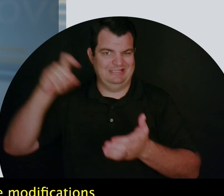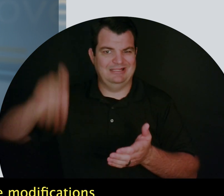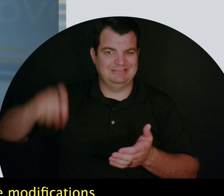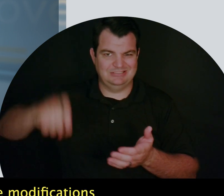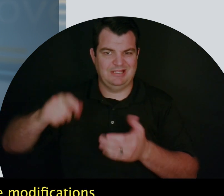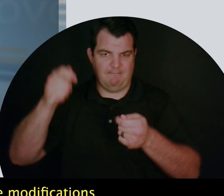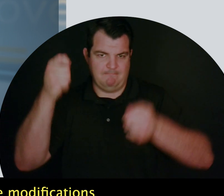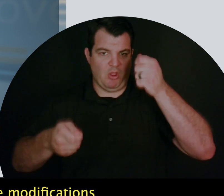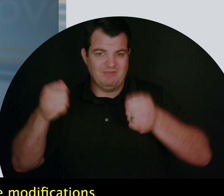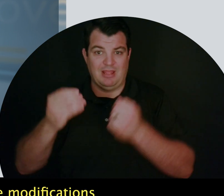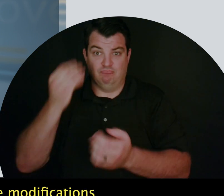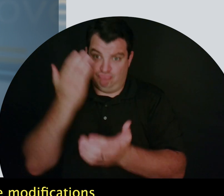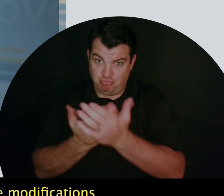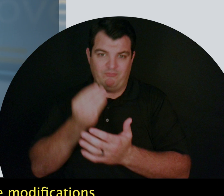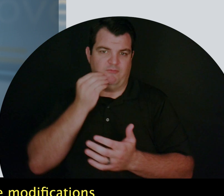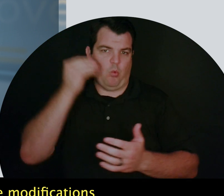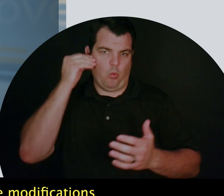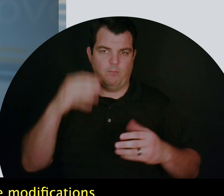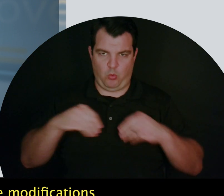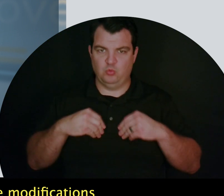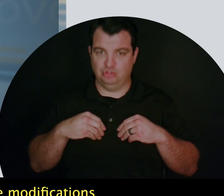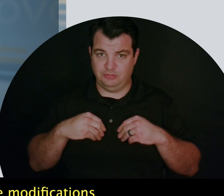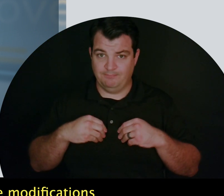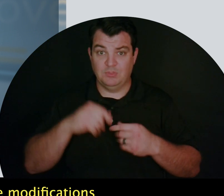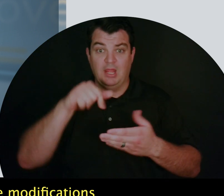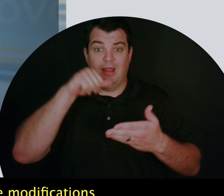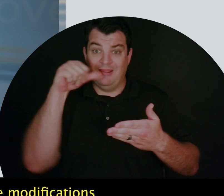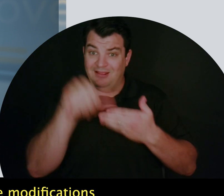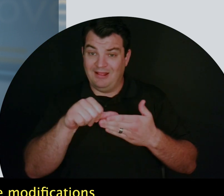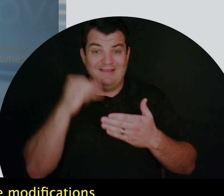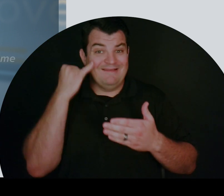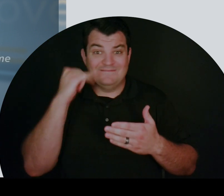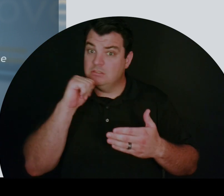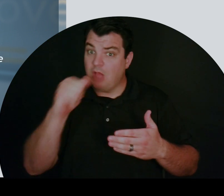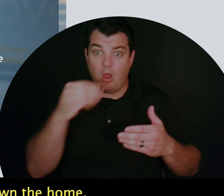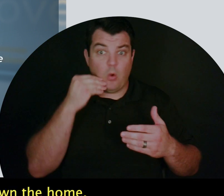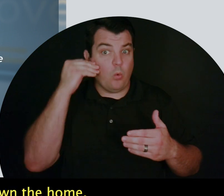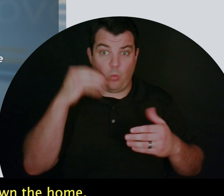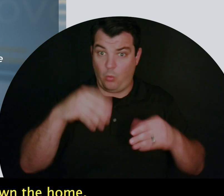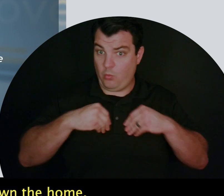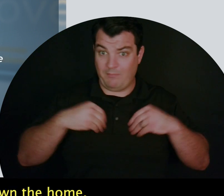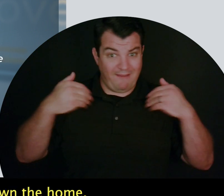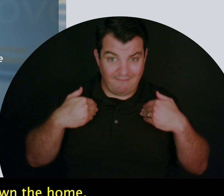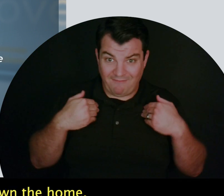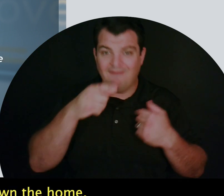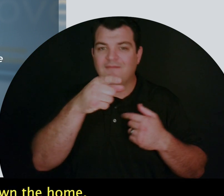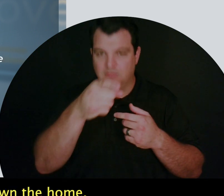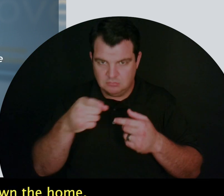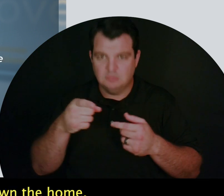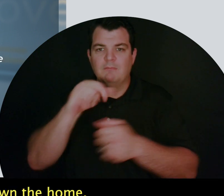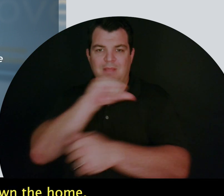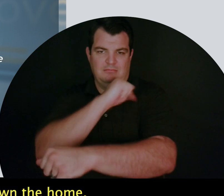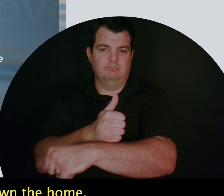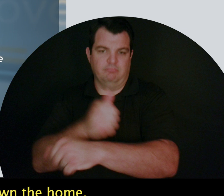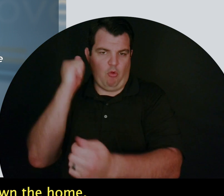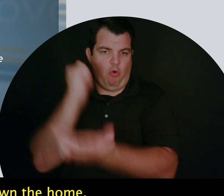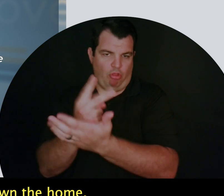of medical necessity for the modifications and proof of home ownership. If the claimant does not own the home, a letter from the homeowner